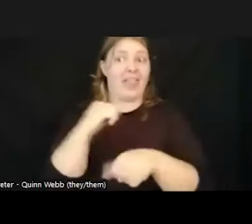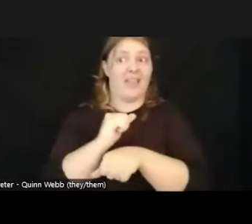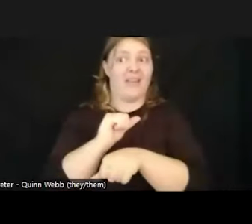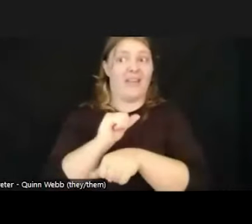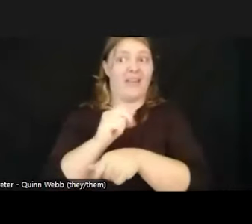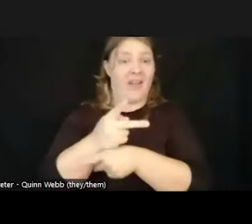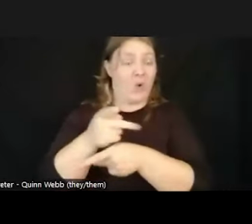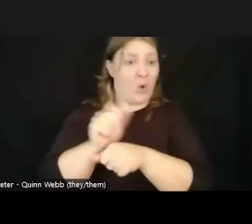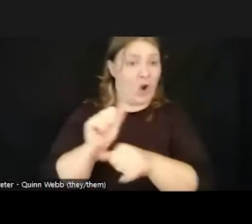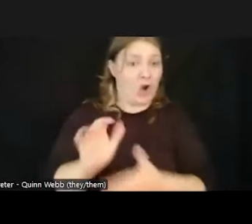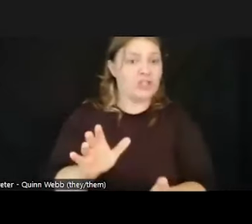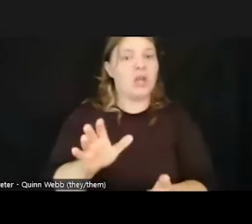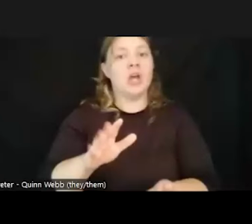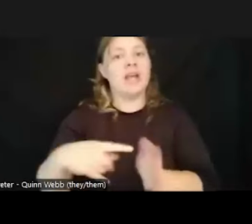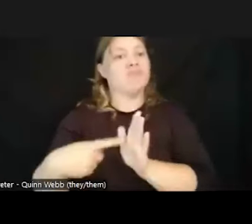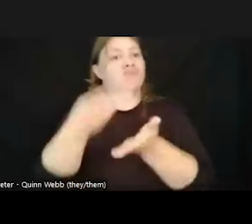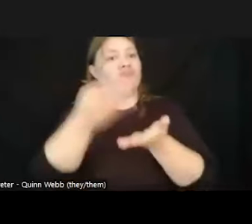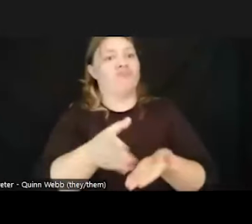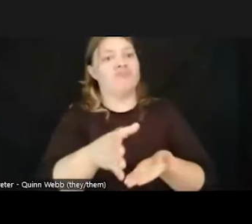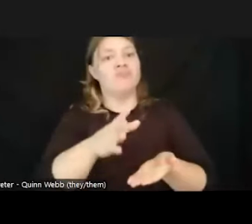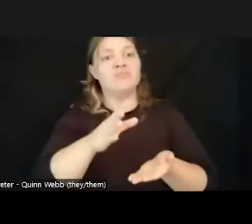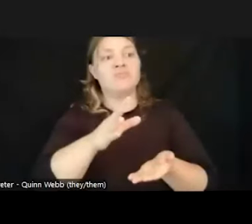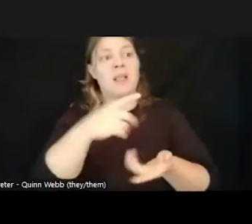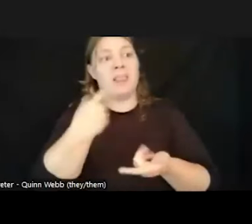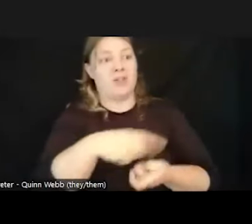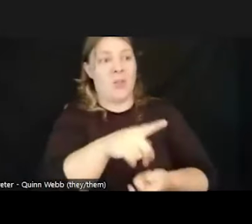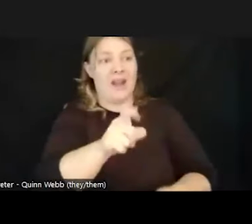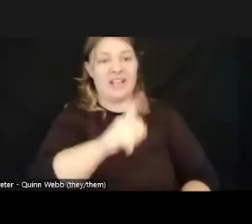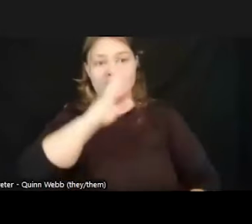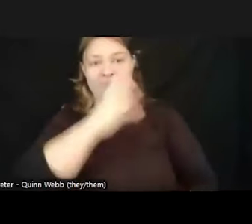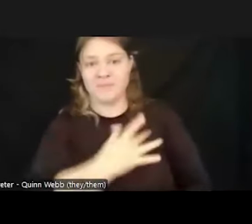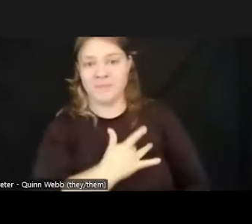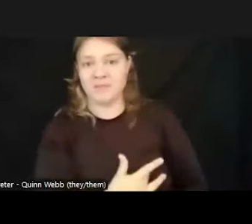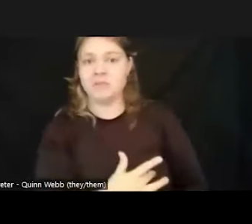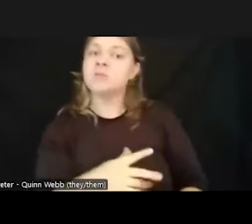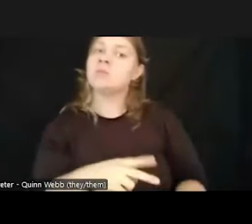can work to pay more attention to those needs is to recruit more Latino healthcare workers right